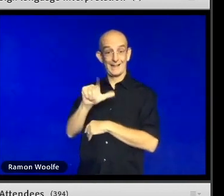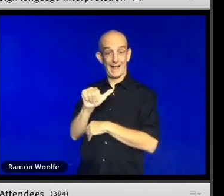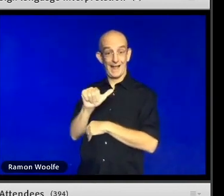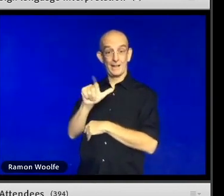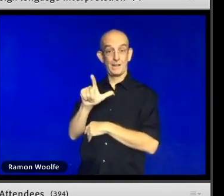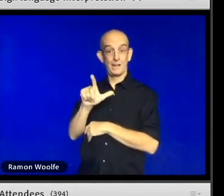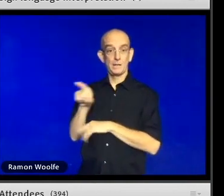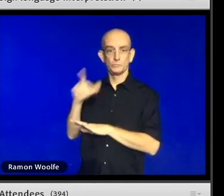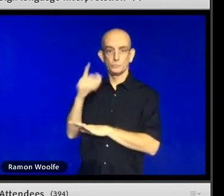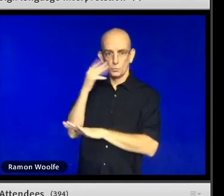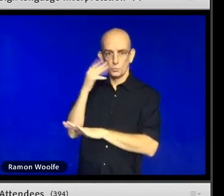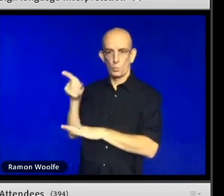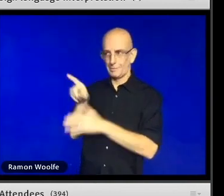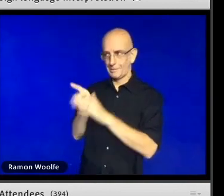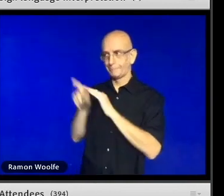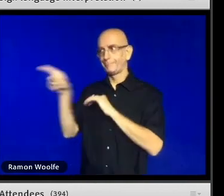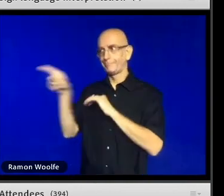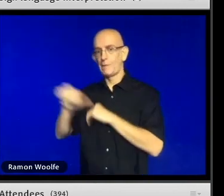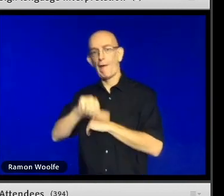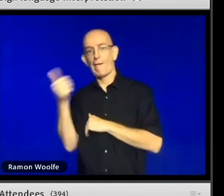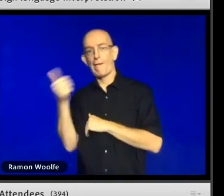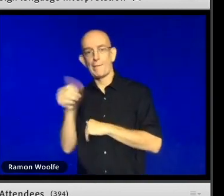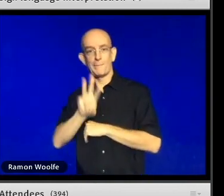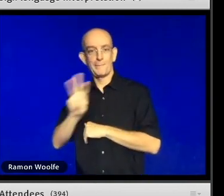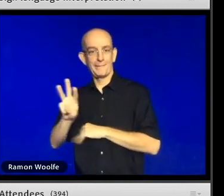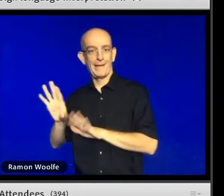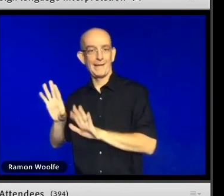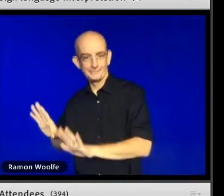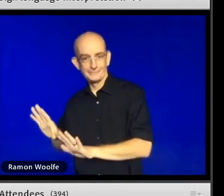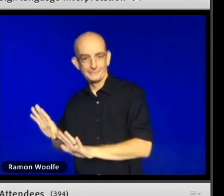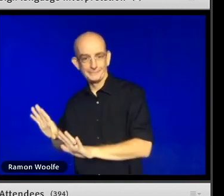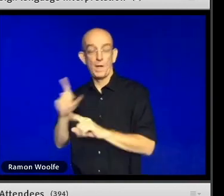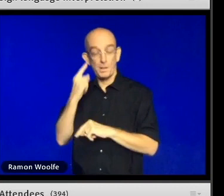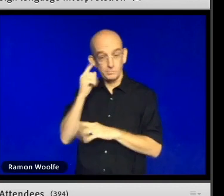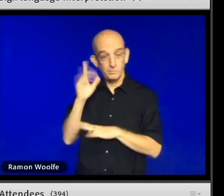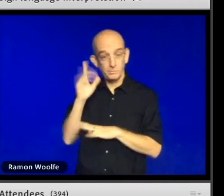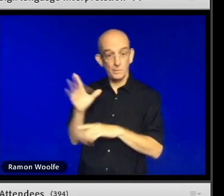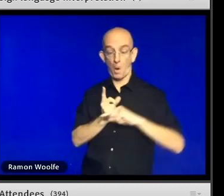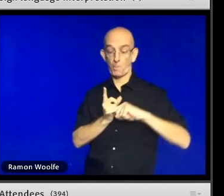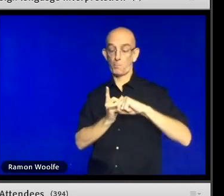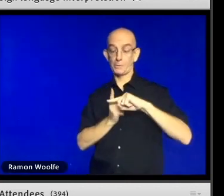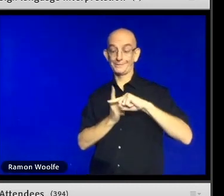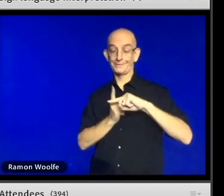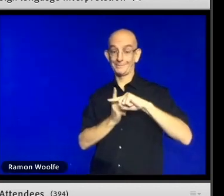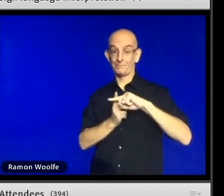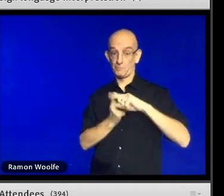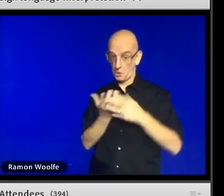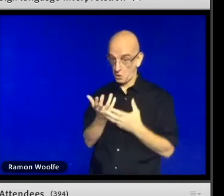in Gaza? Back to you. >> DALAL: Yes. There is positive. I mean,